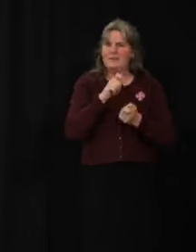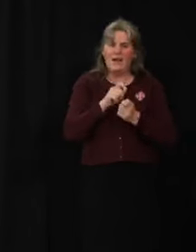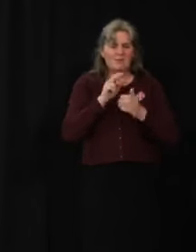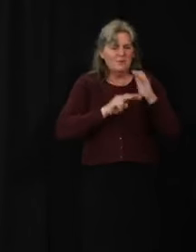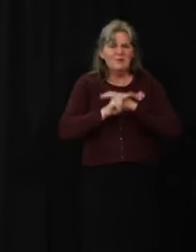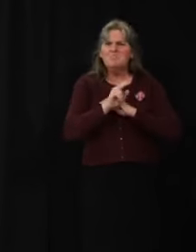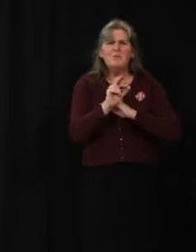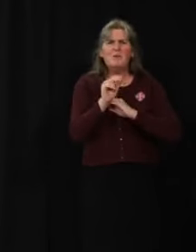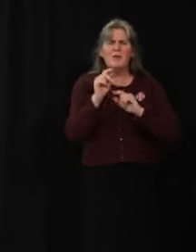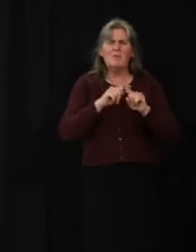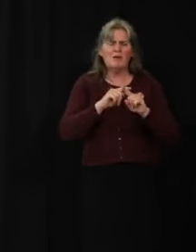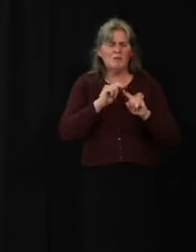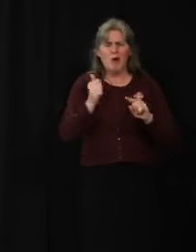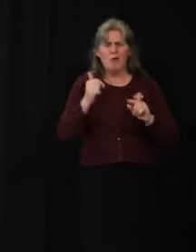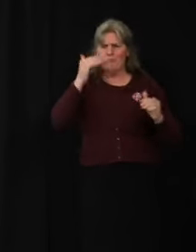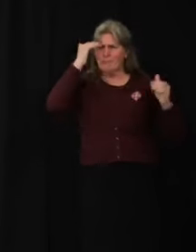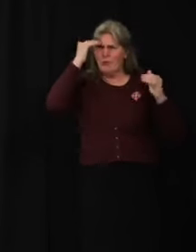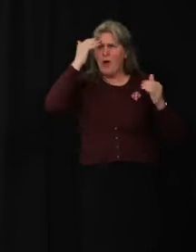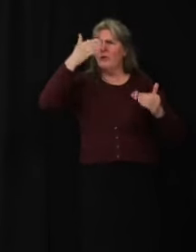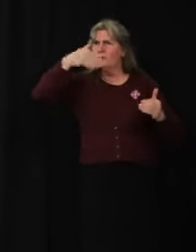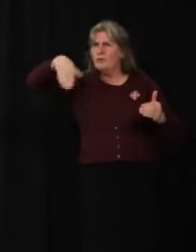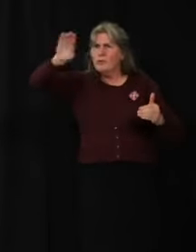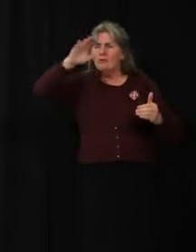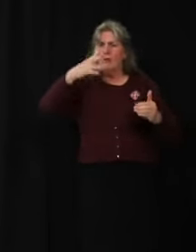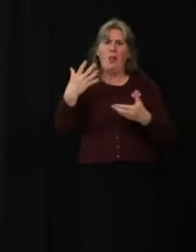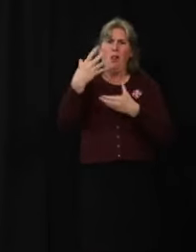you're not from there. It means to be very respectful